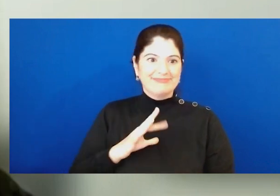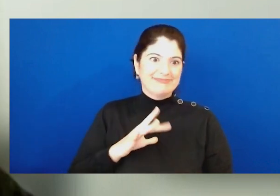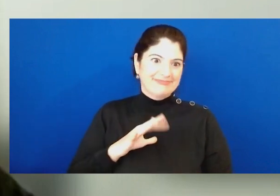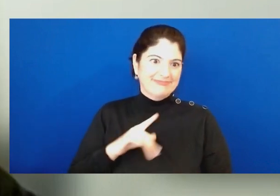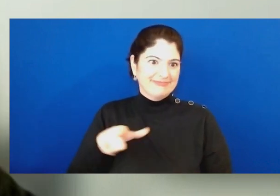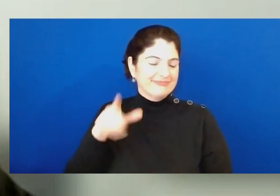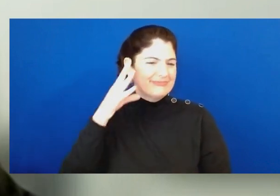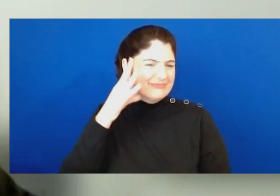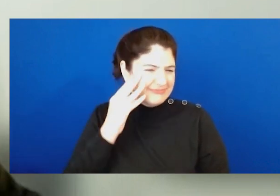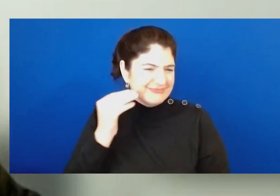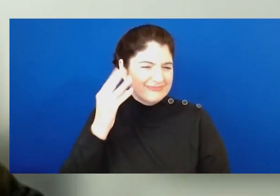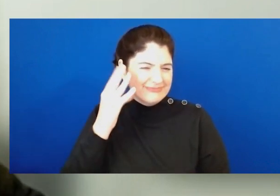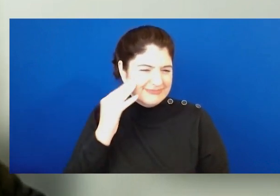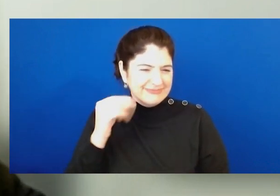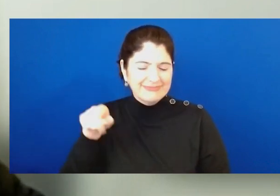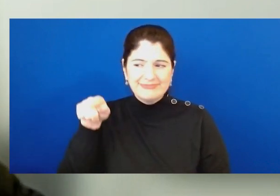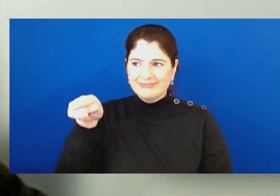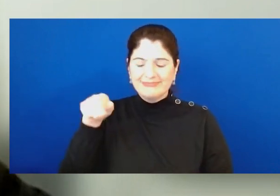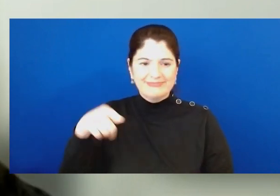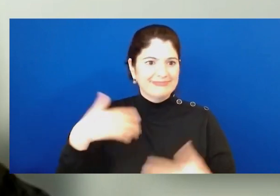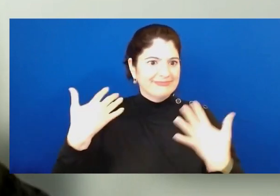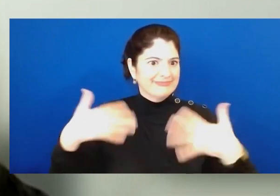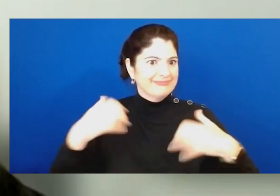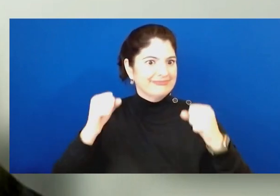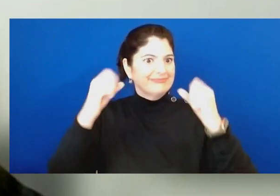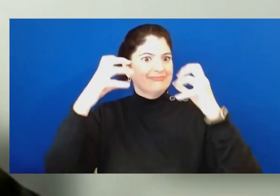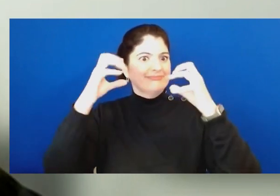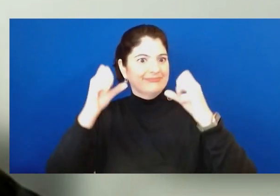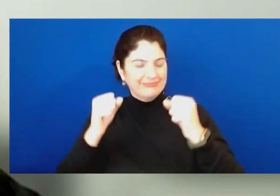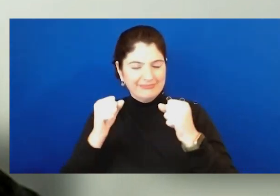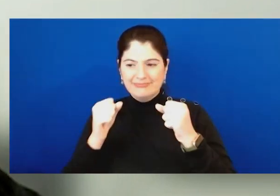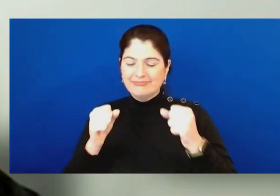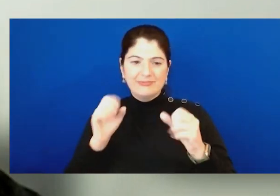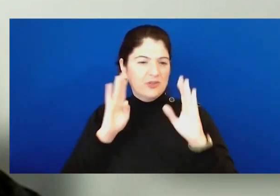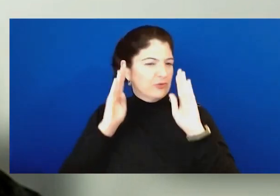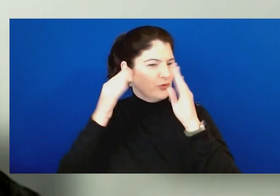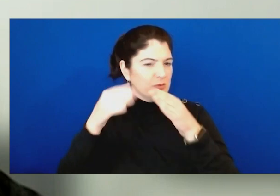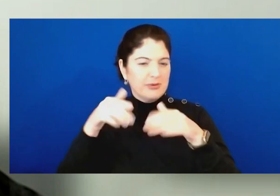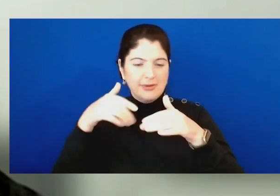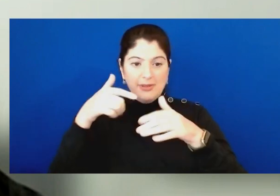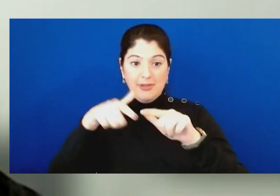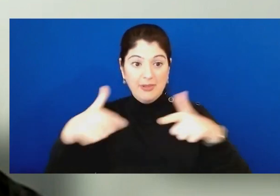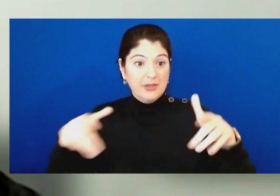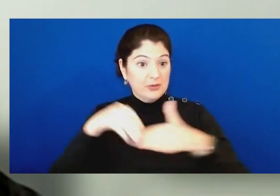have reaffirmed her steadfast commitment to language access. Commissioner of the New York State Office of General Services,